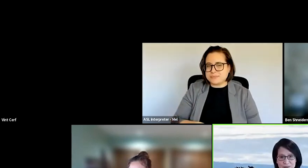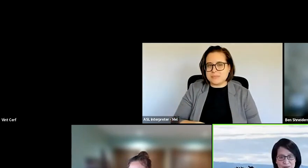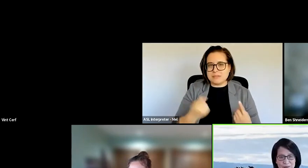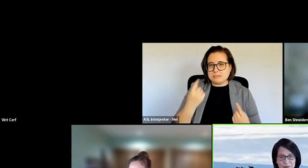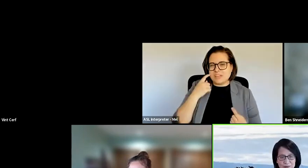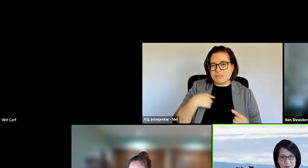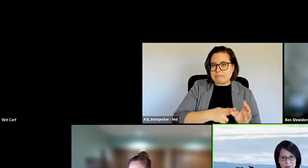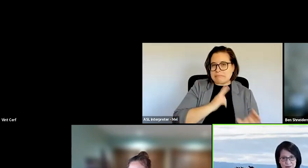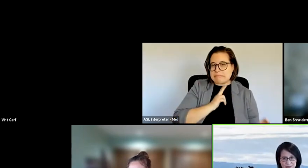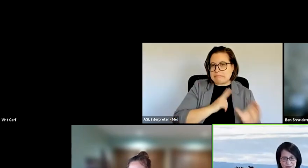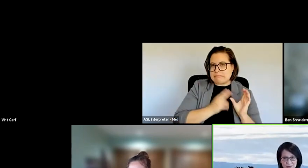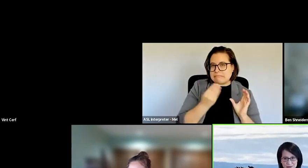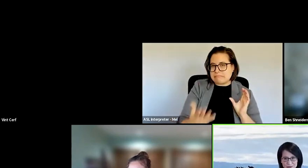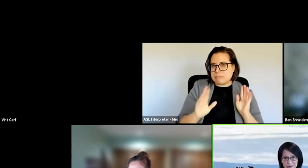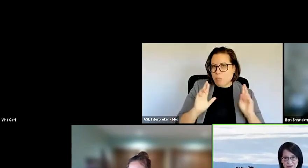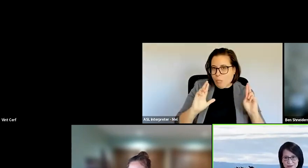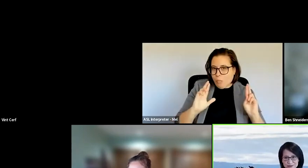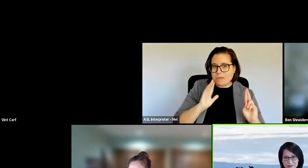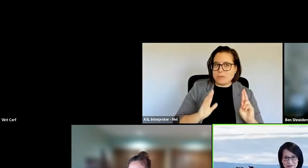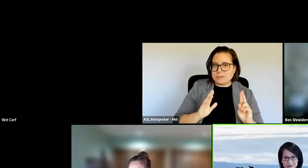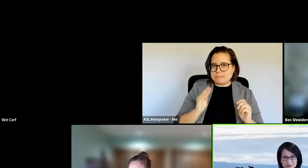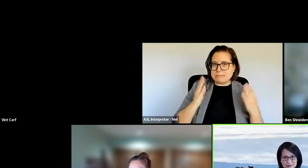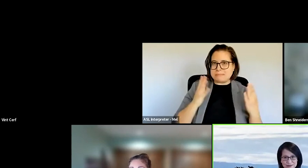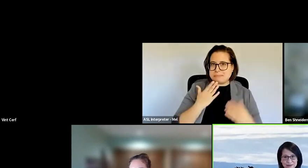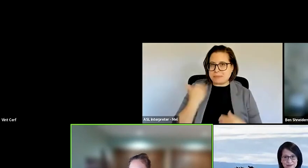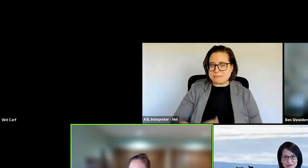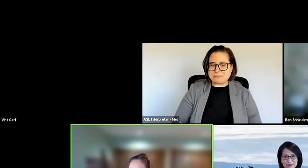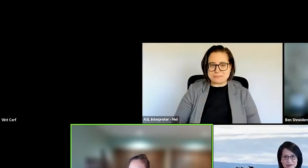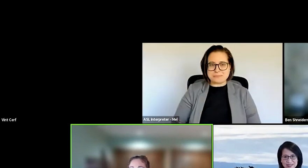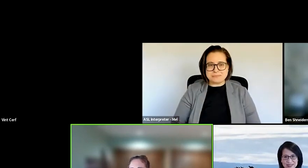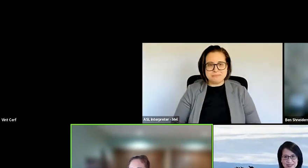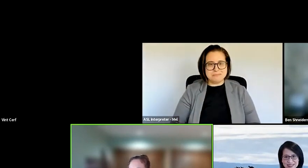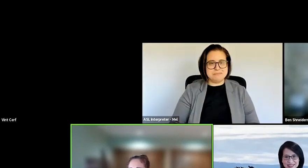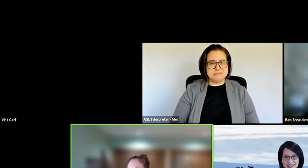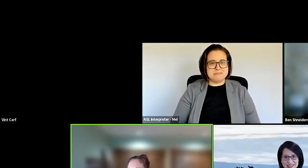momentarily and hopefully I will return. >> MEREDITH RINGEL MORRIS: Sure, thanks. So